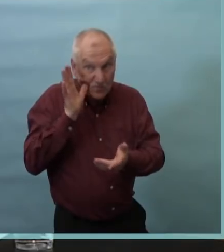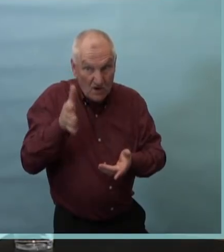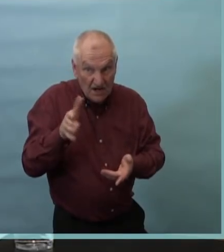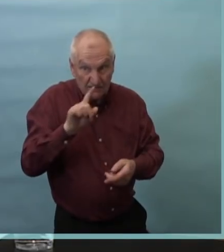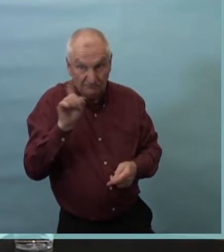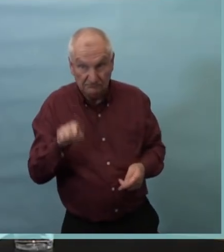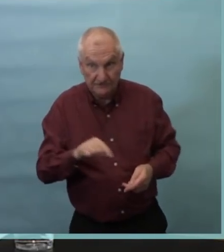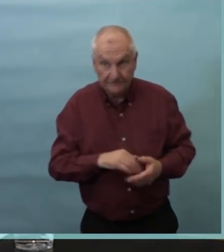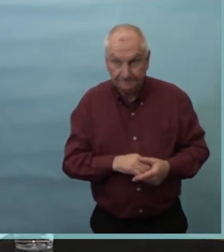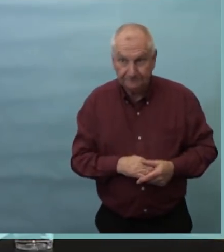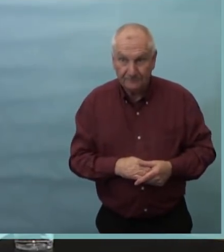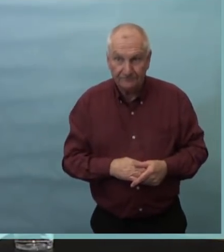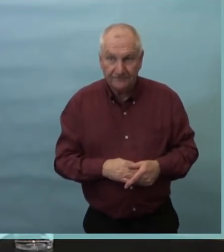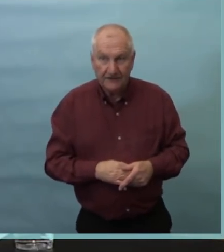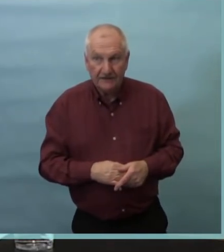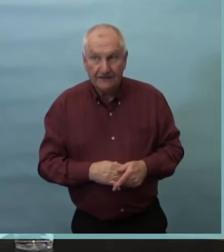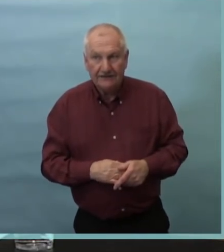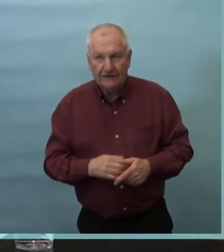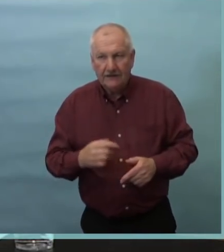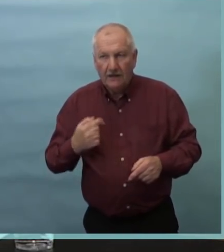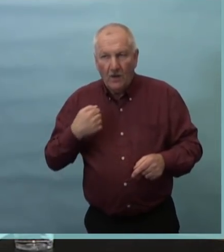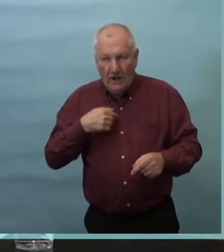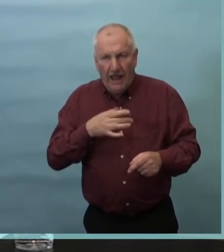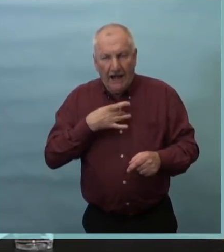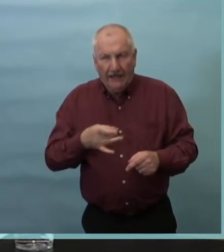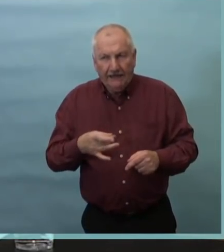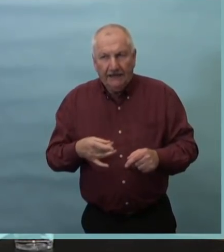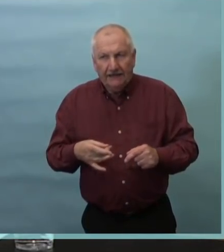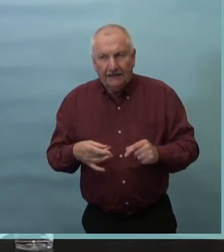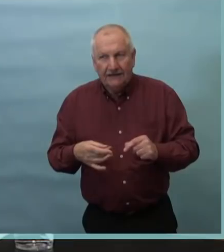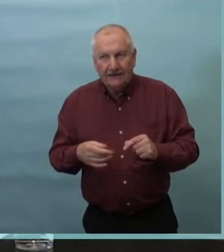that their jurisdictions are using our are much the same they're what we work